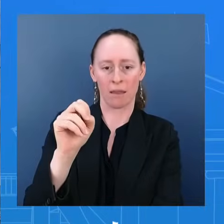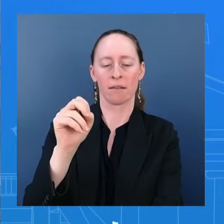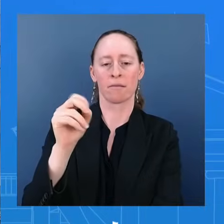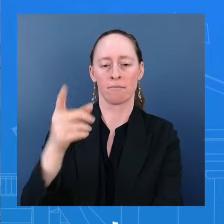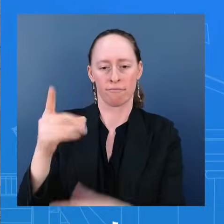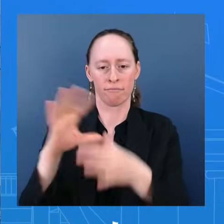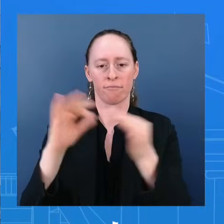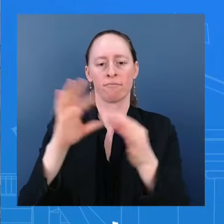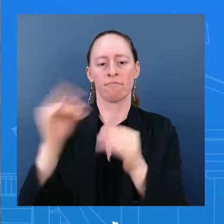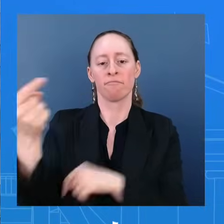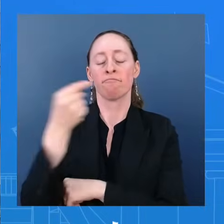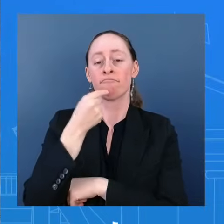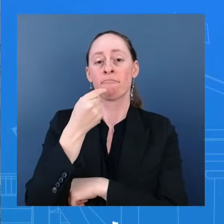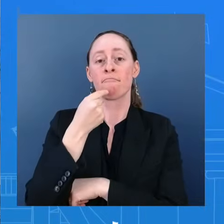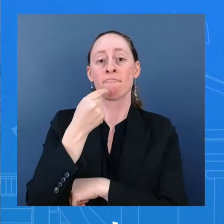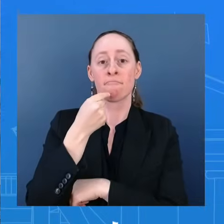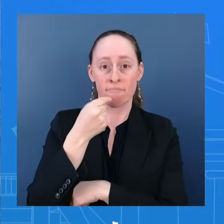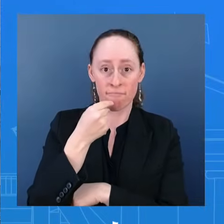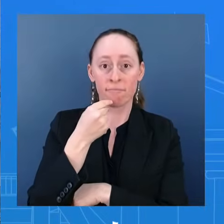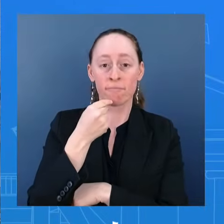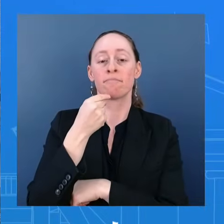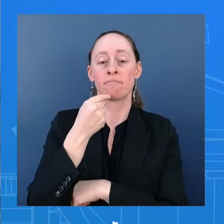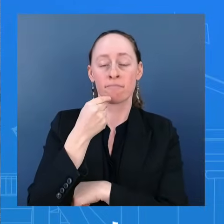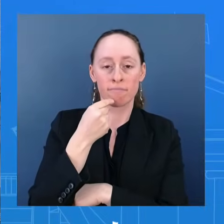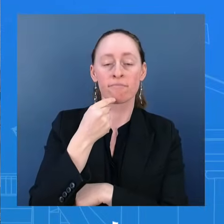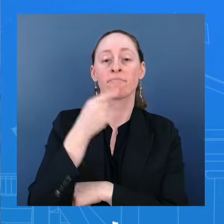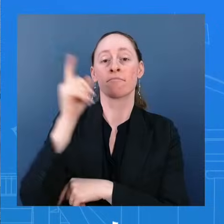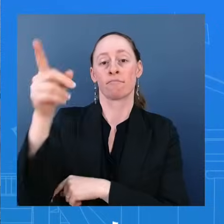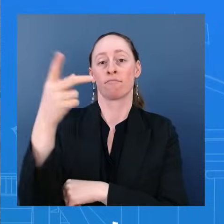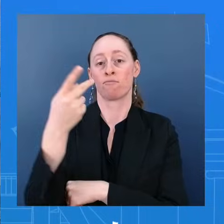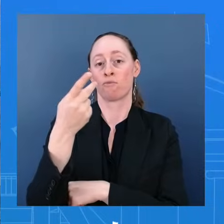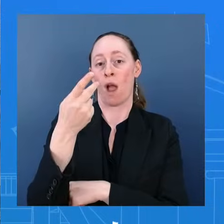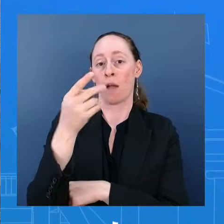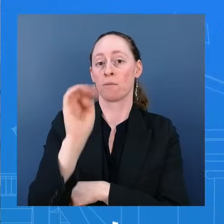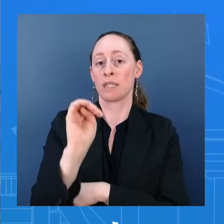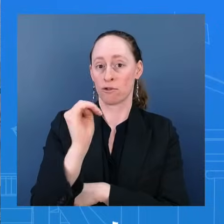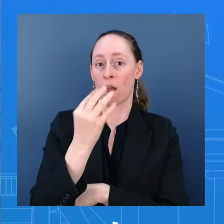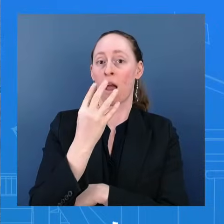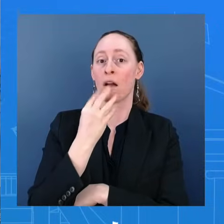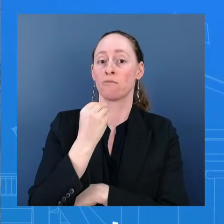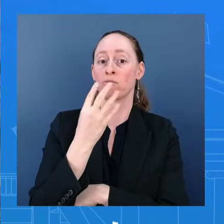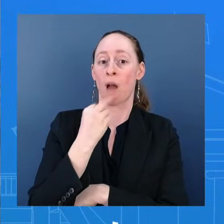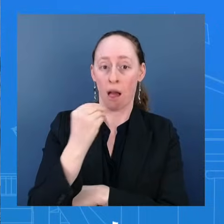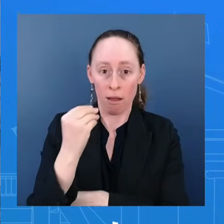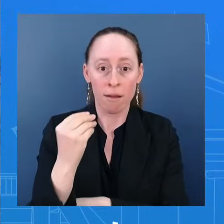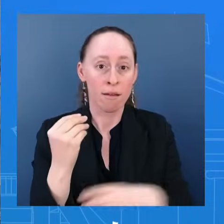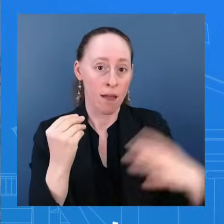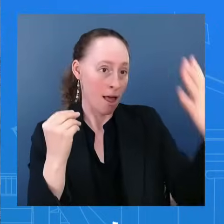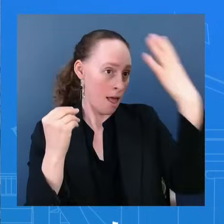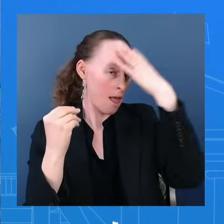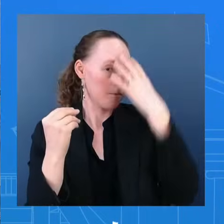and the posture of Hamas at the negotiating table in the wake of the ceasefire between Israel and Lebanon had changed favorably toward a deal.